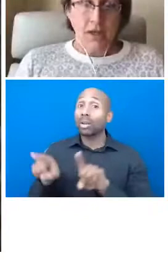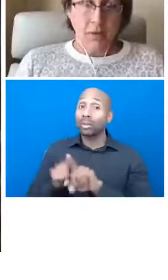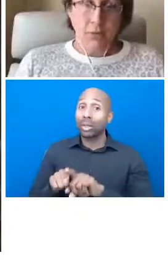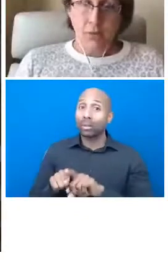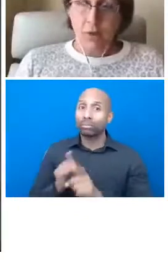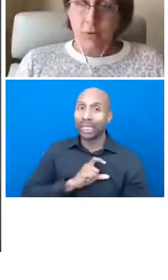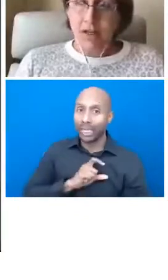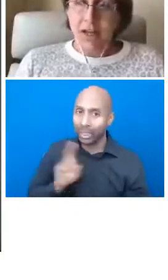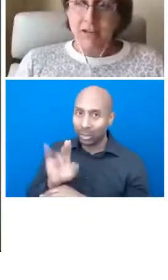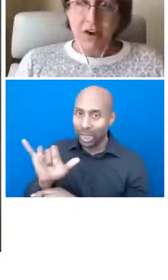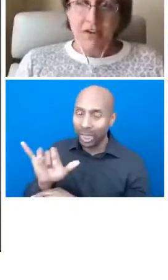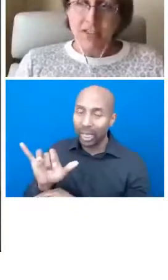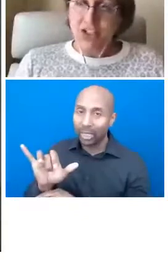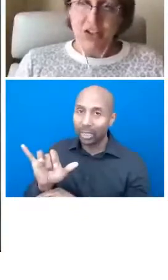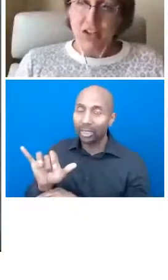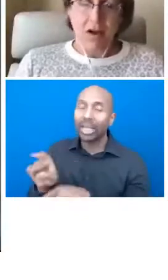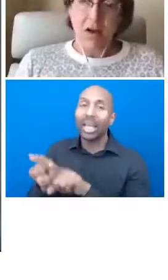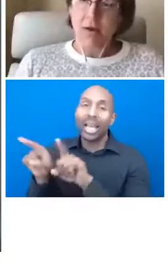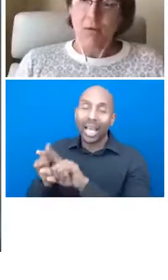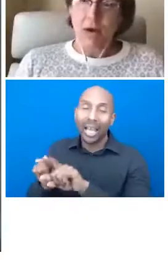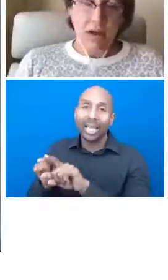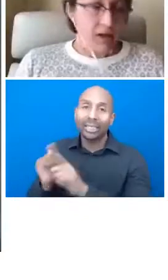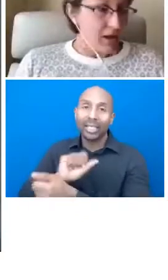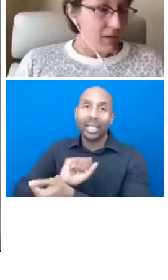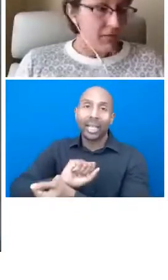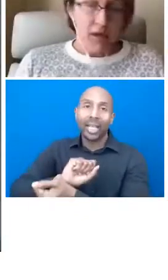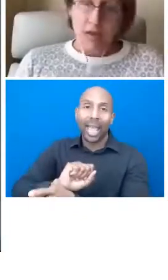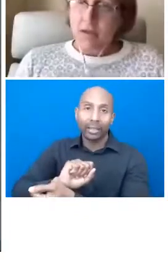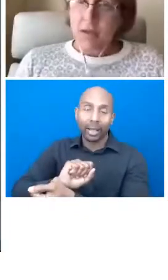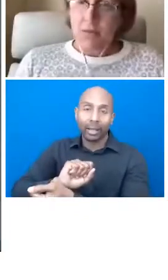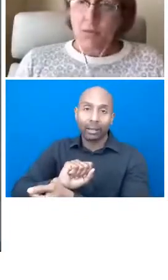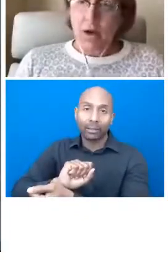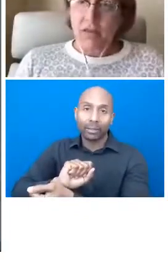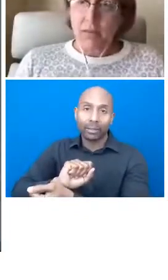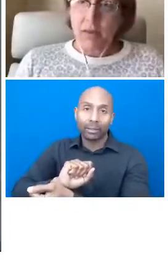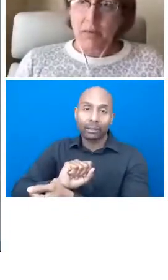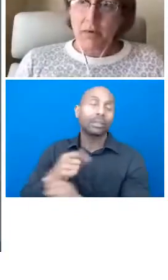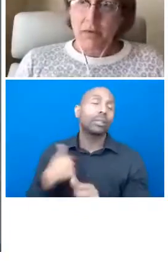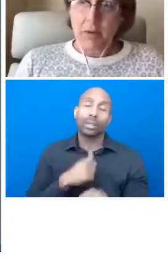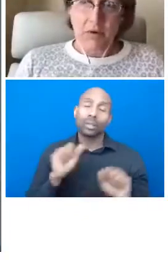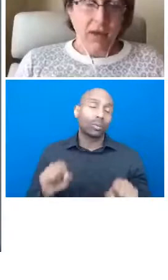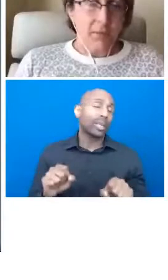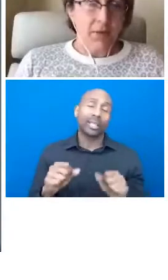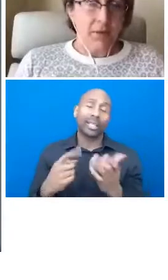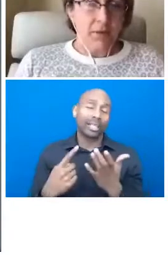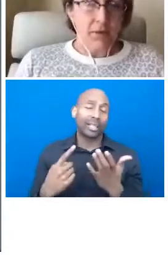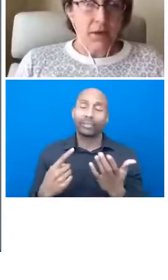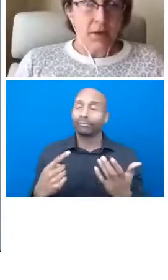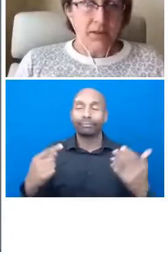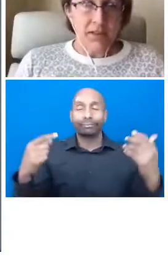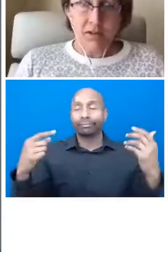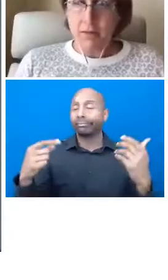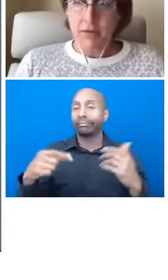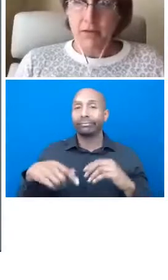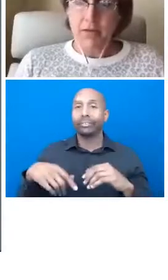We can have a conversation all day long about why the terrorists in the capital the other